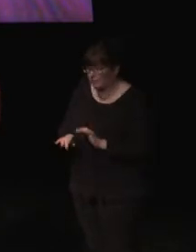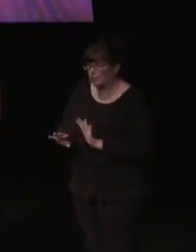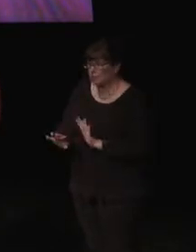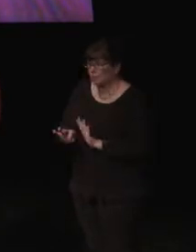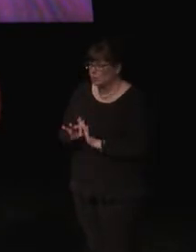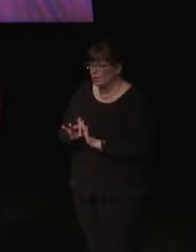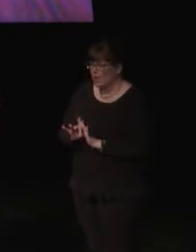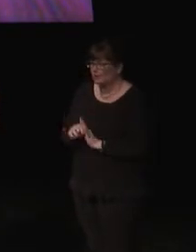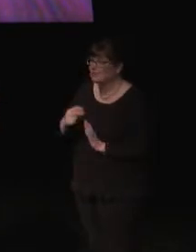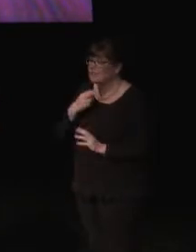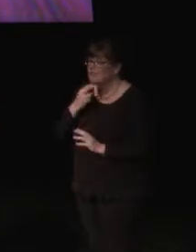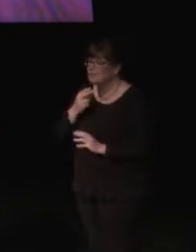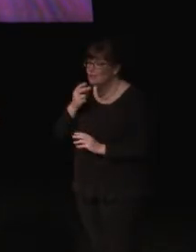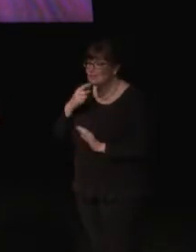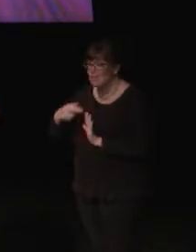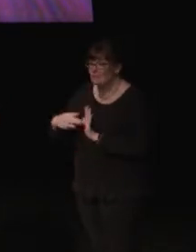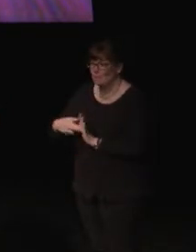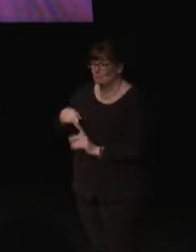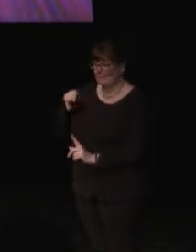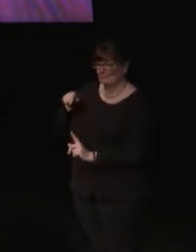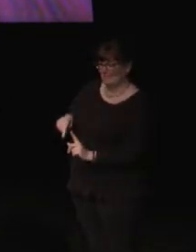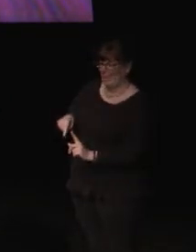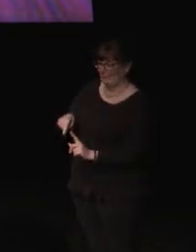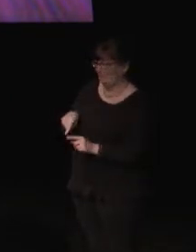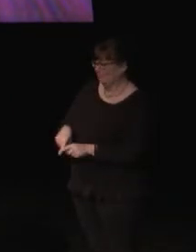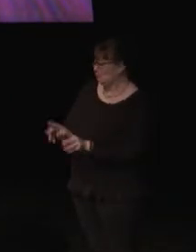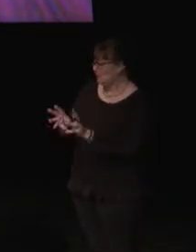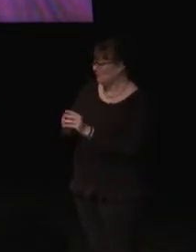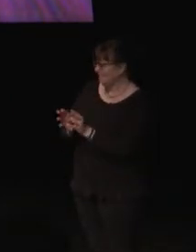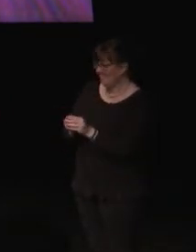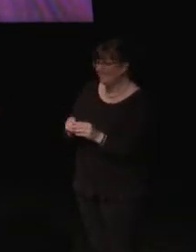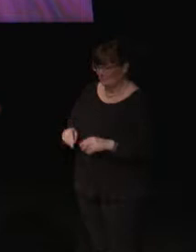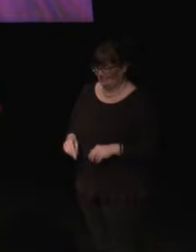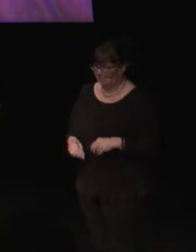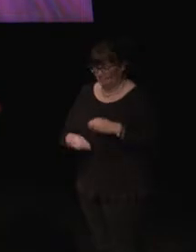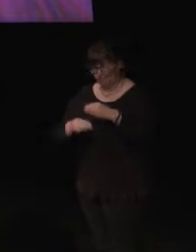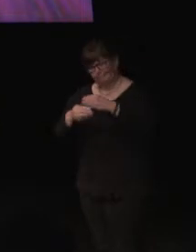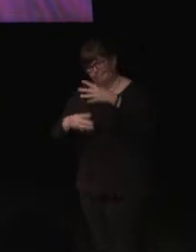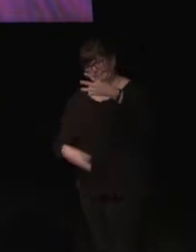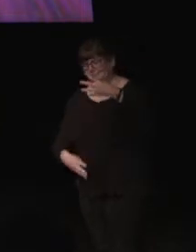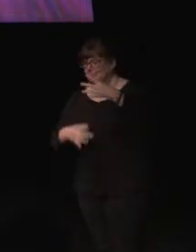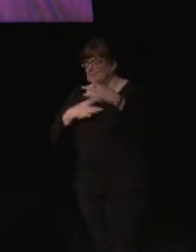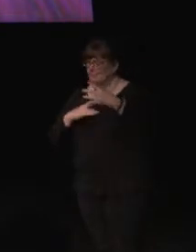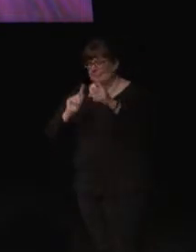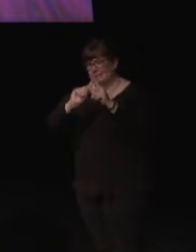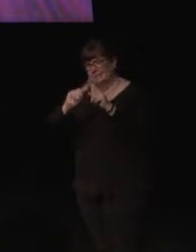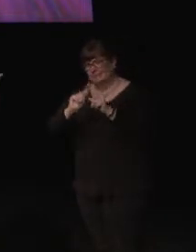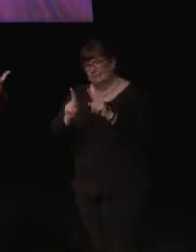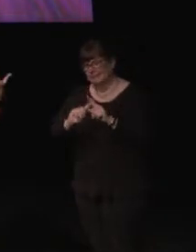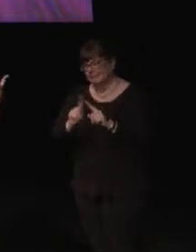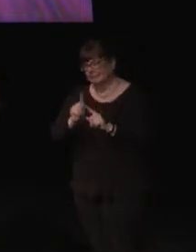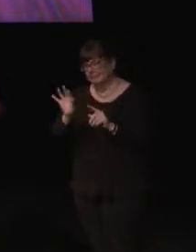that represents them in the session. So, there's generally a variety of synthesized voice options with the system we're building,